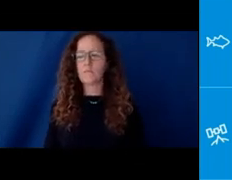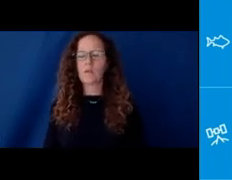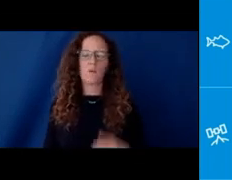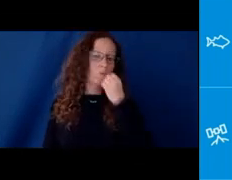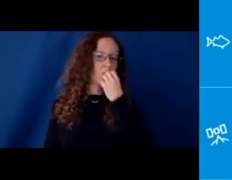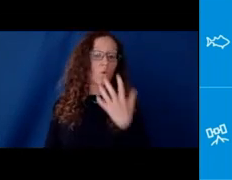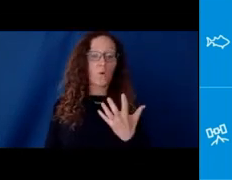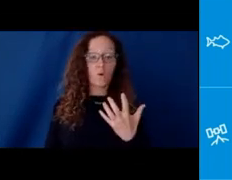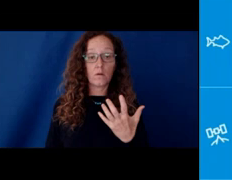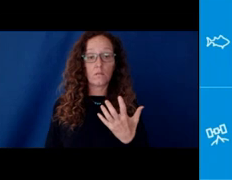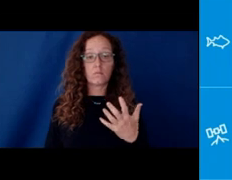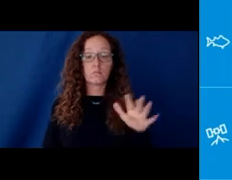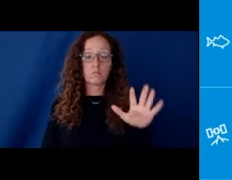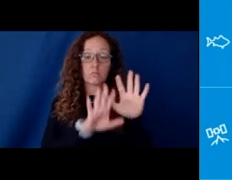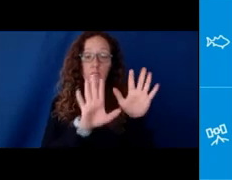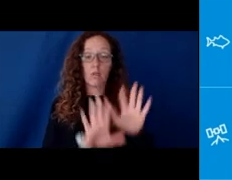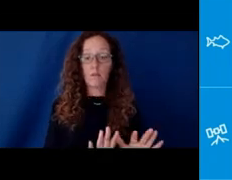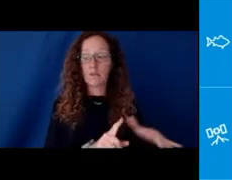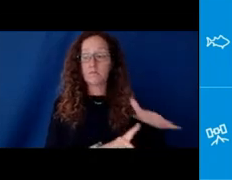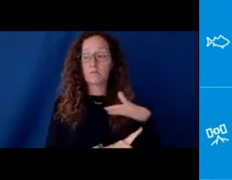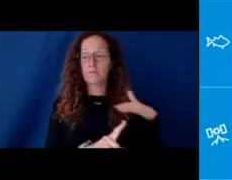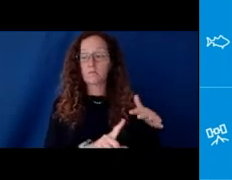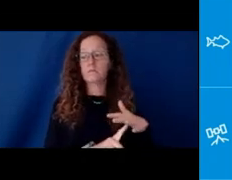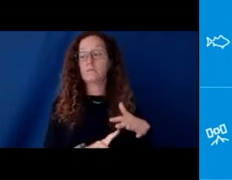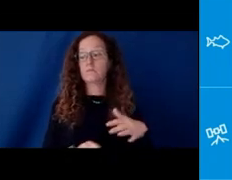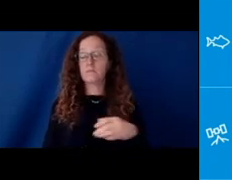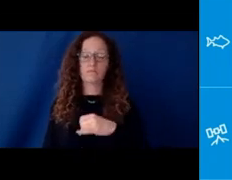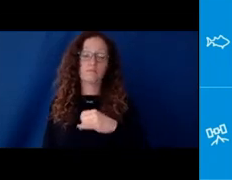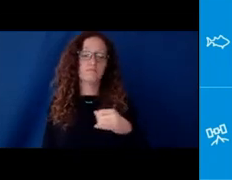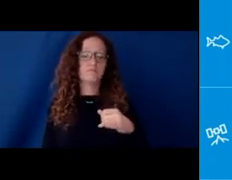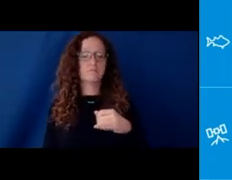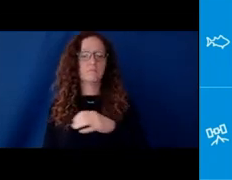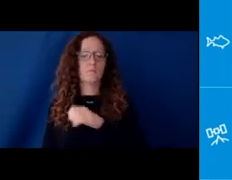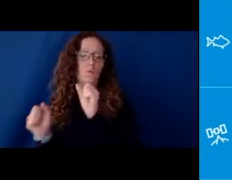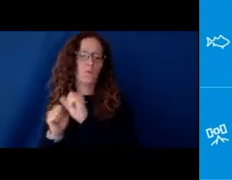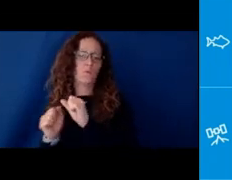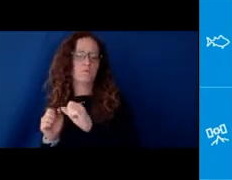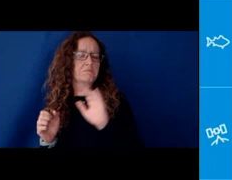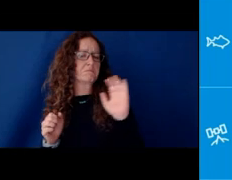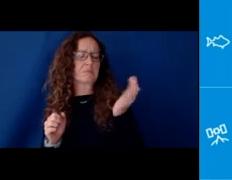what you would see in a cooler assignment. You look at, like, what happens to the risk. It's